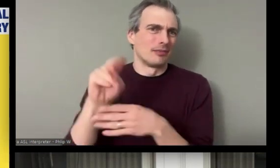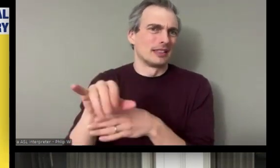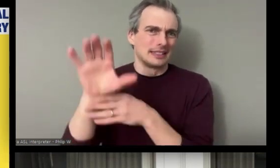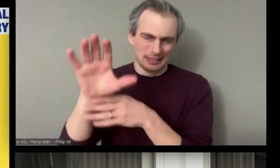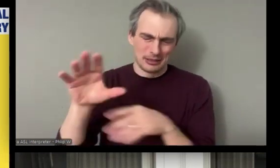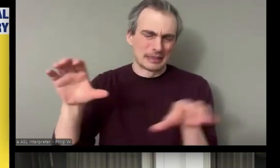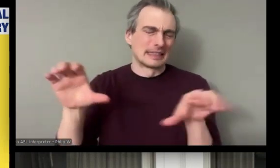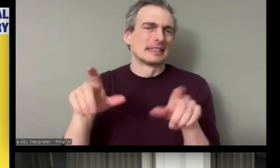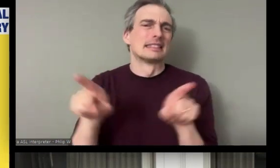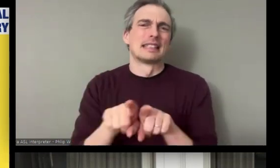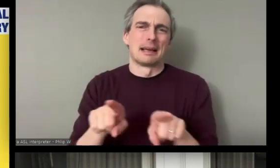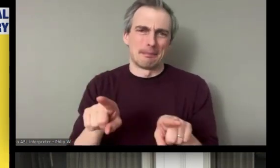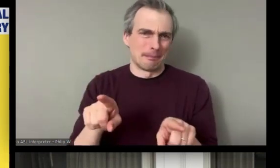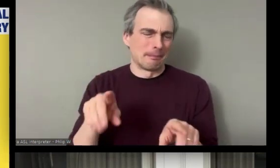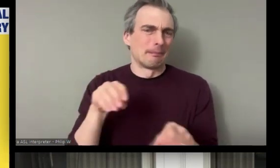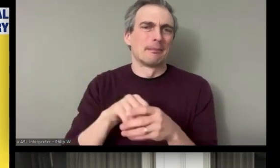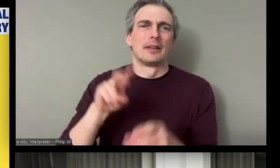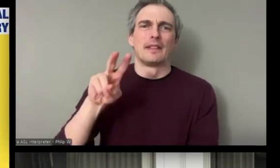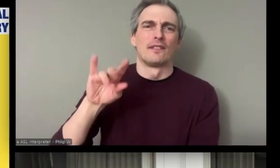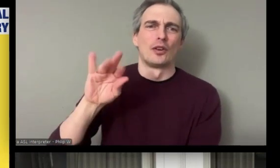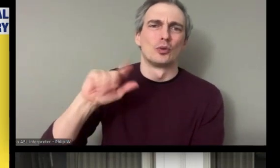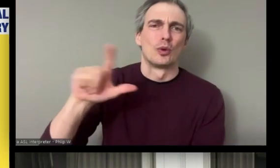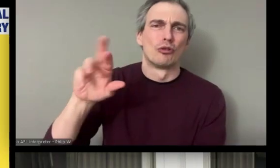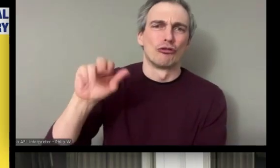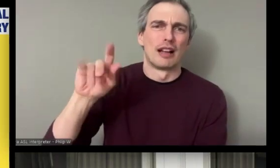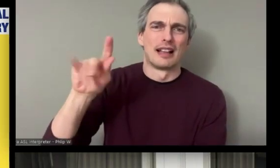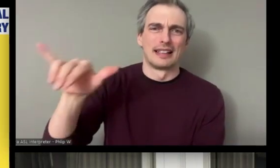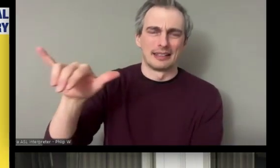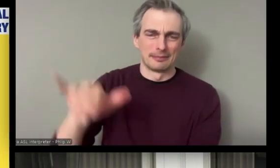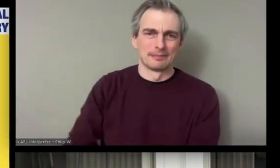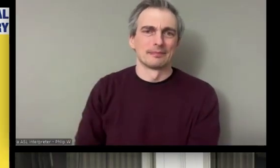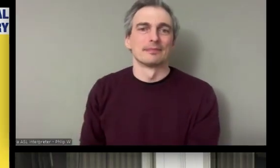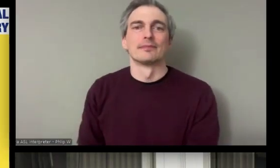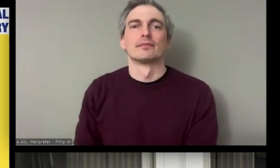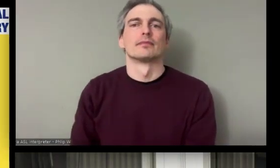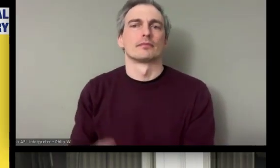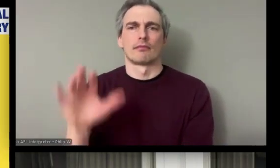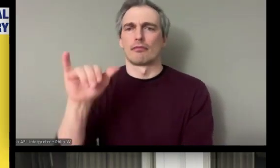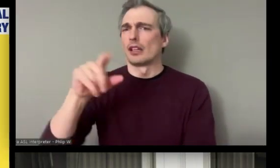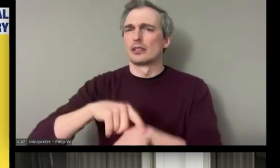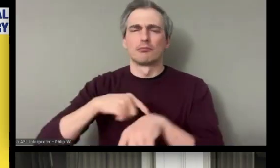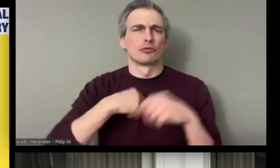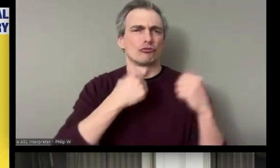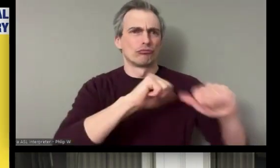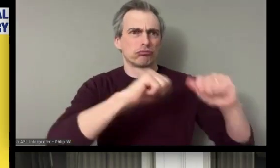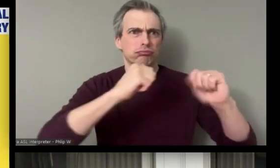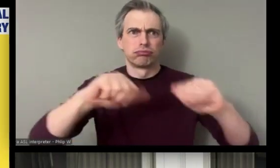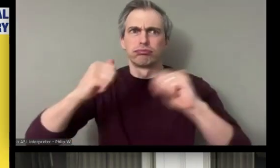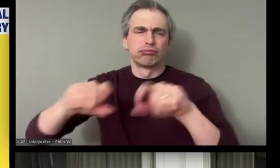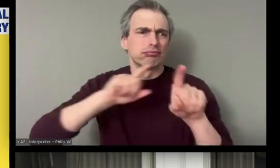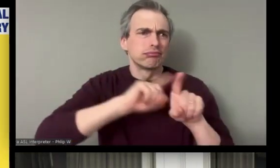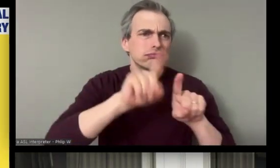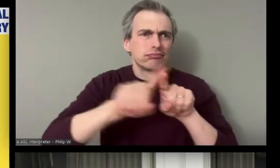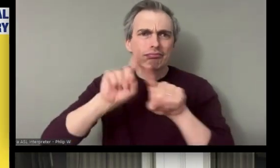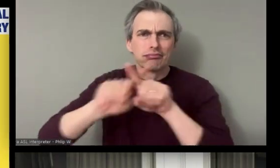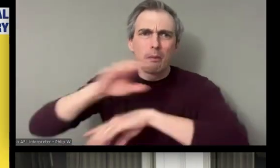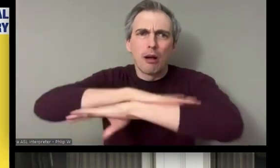So basically... During that time, I had tried out a lot of different platforms. And we were always seeking, from our charter, to make